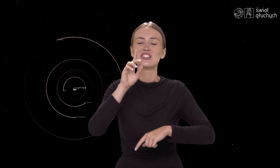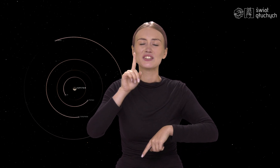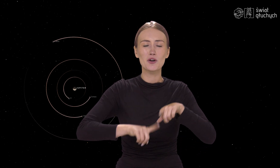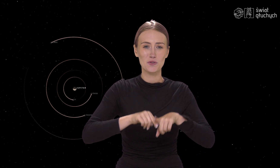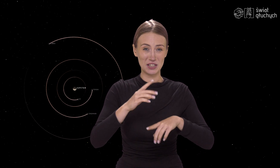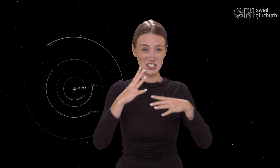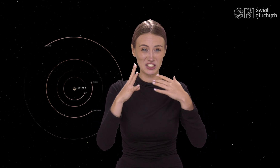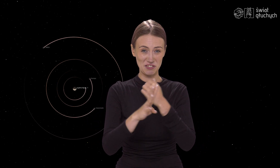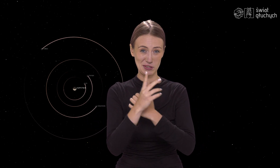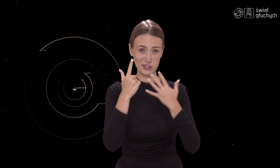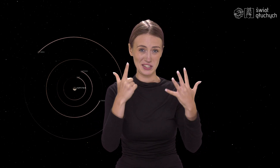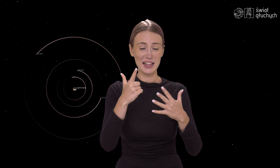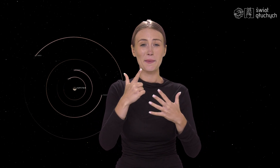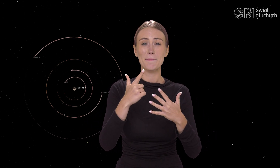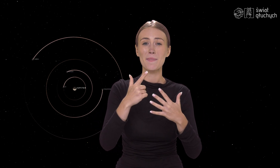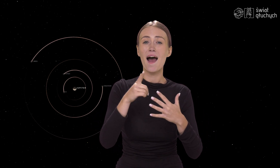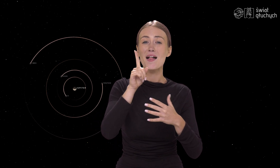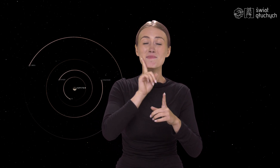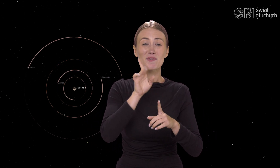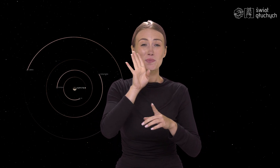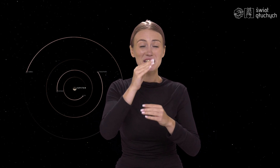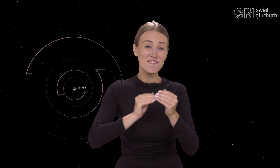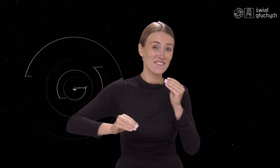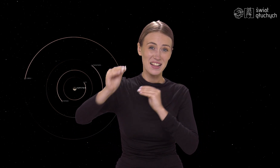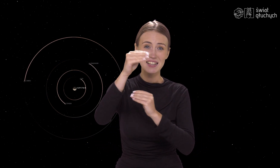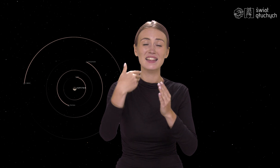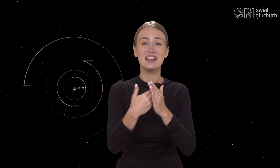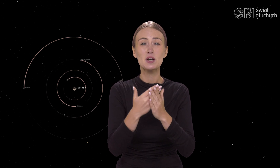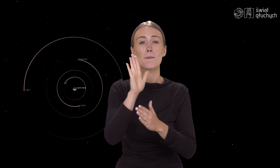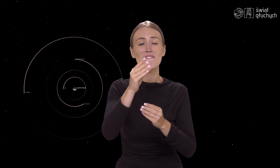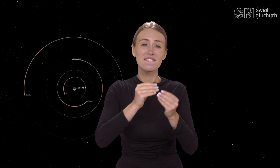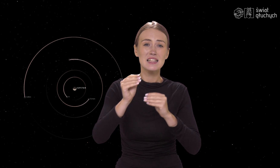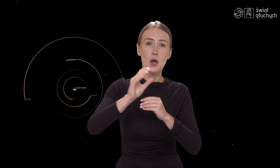Jupiter has 97 known natural satellites, but that number is likely to grow